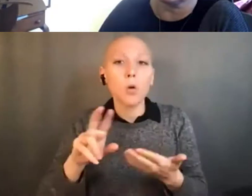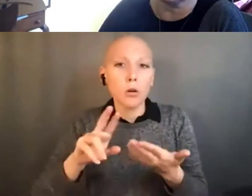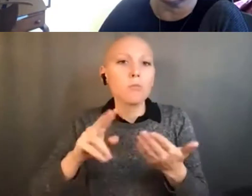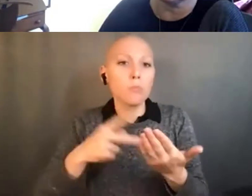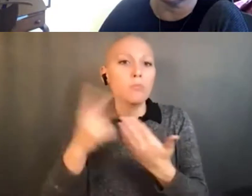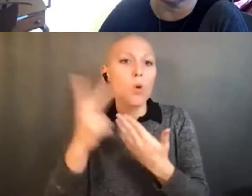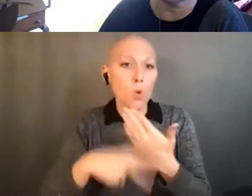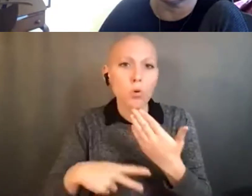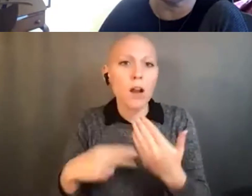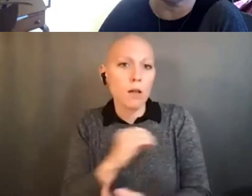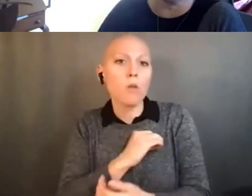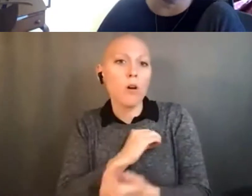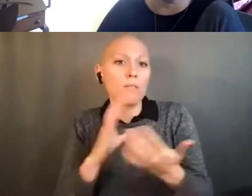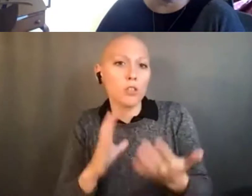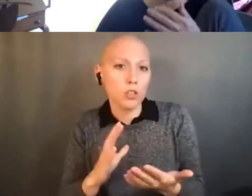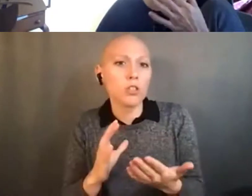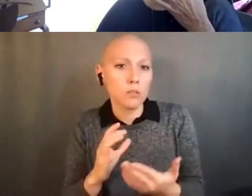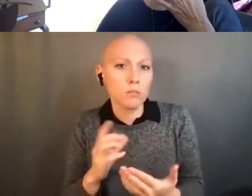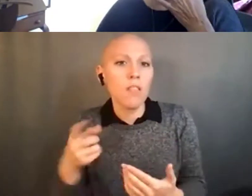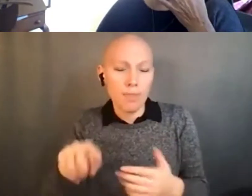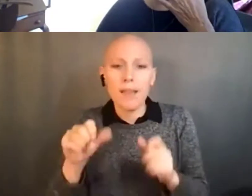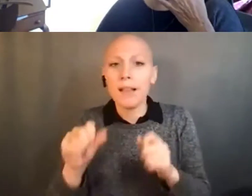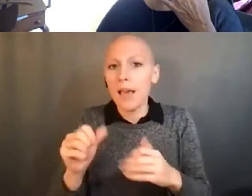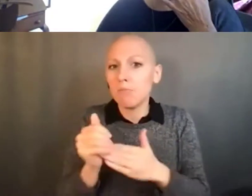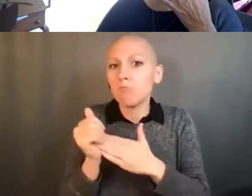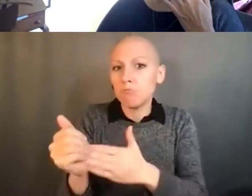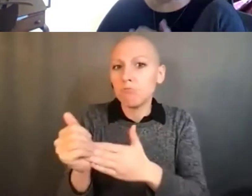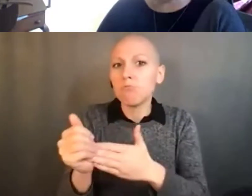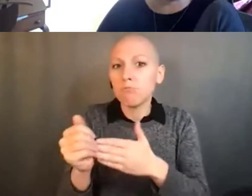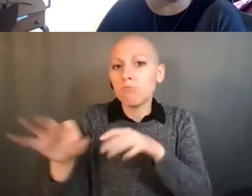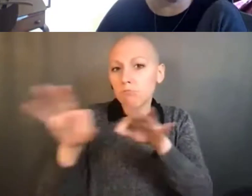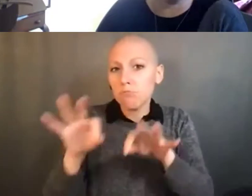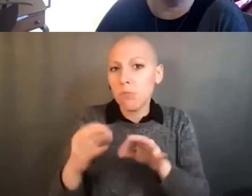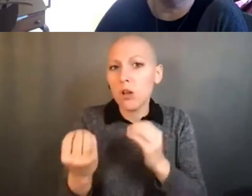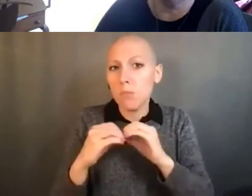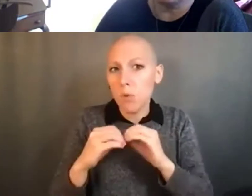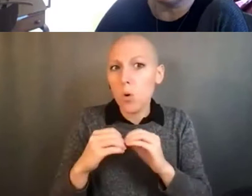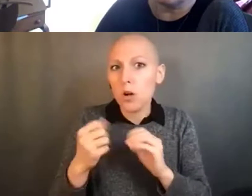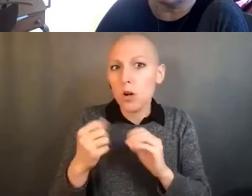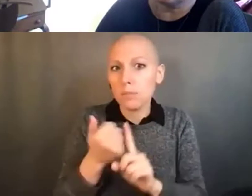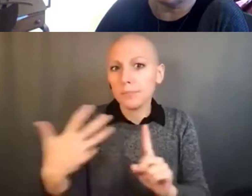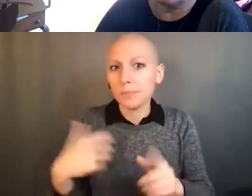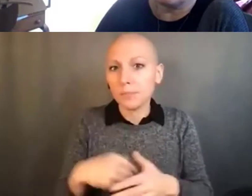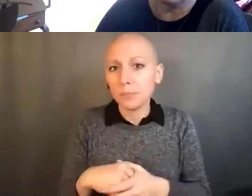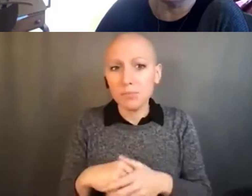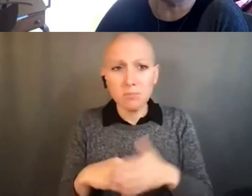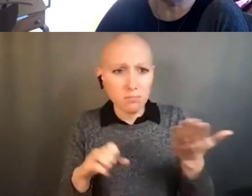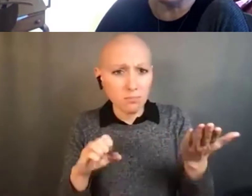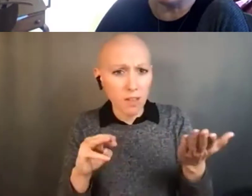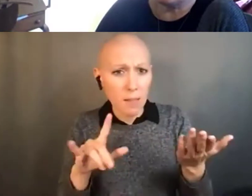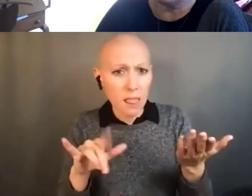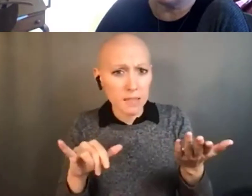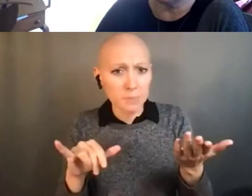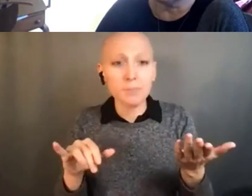And now if Emily wants to comment. Emily Linde: So I think that's a great explanation and I would just add that,